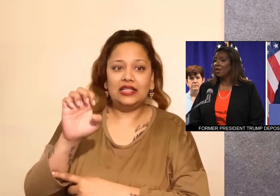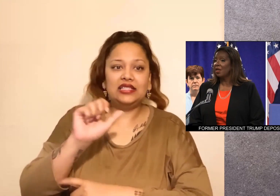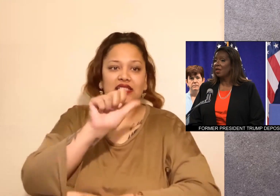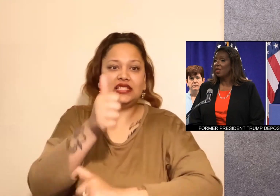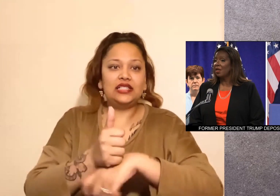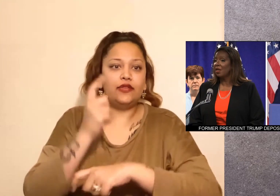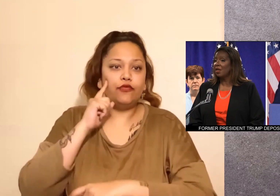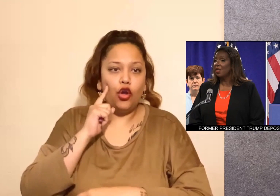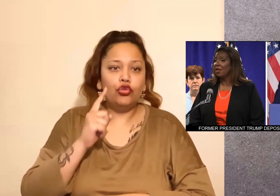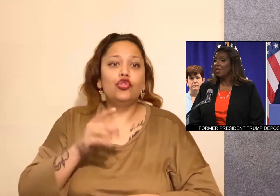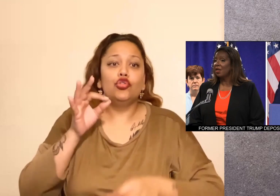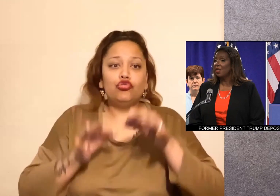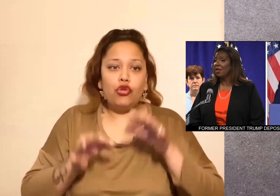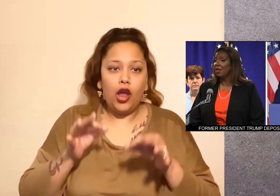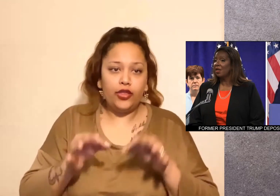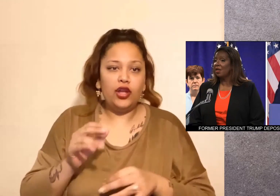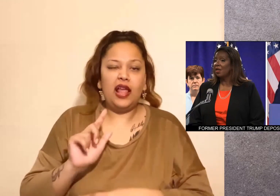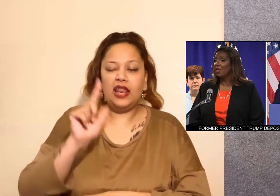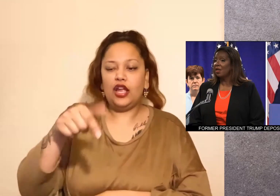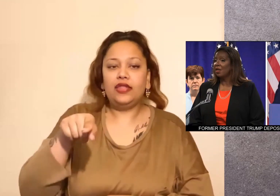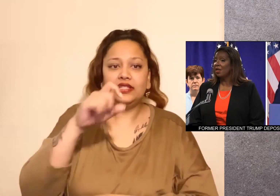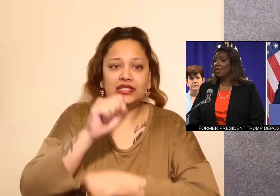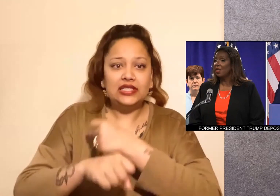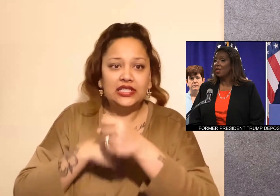the case is set for trial later this year in October